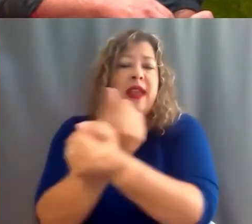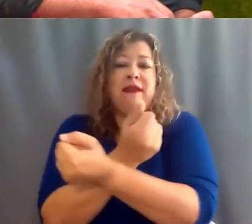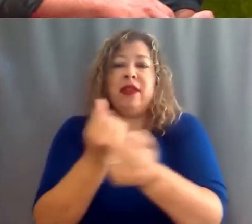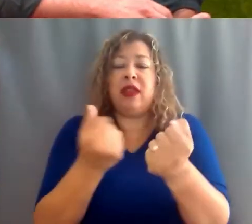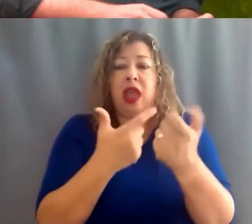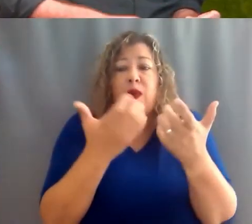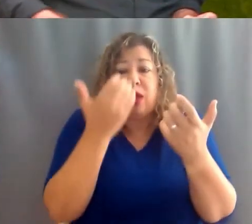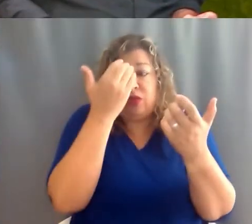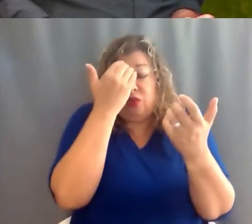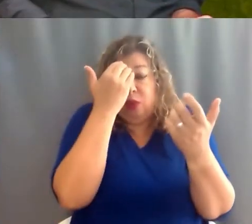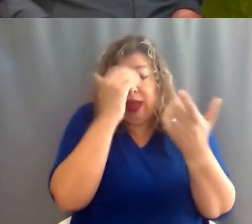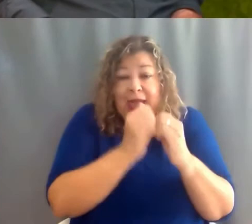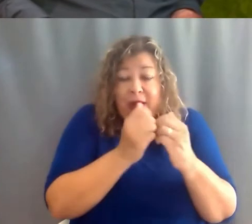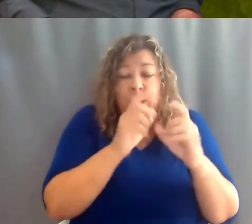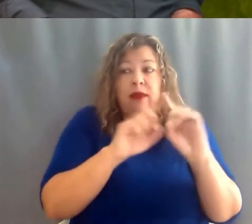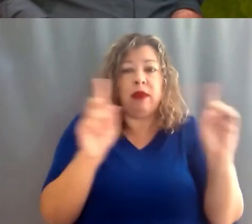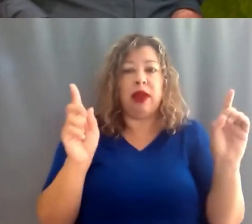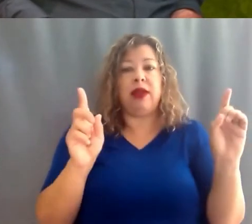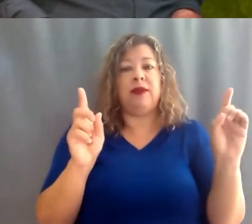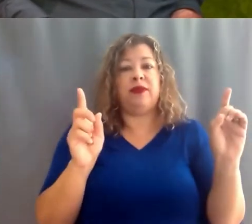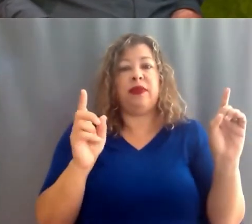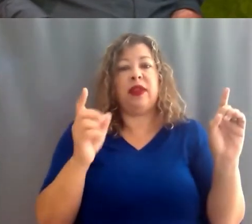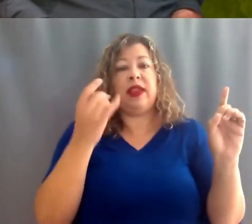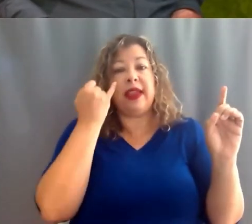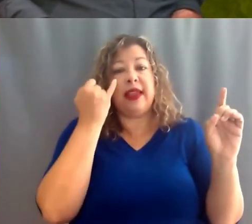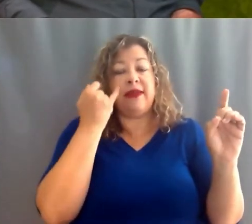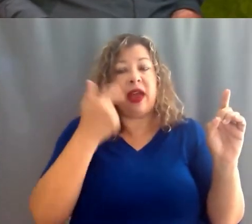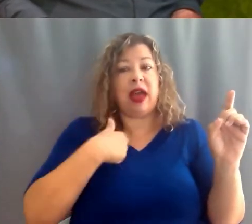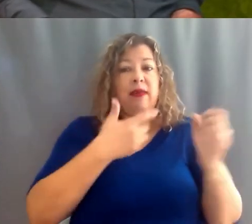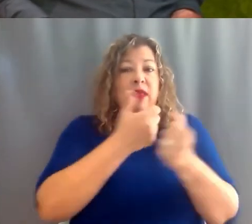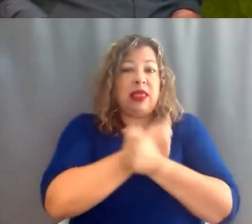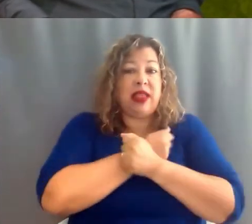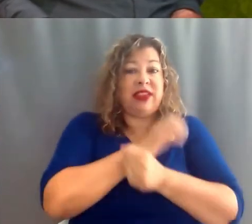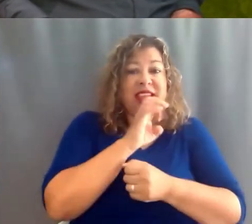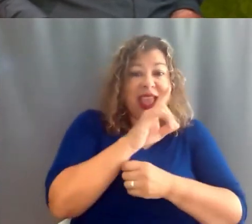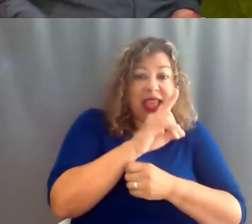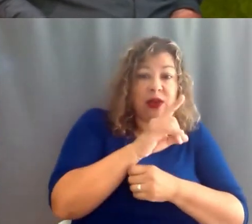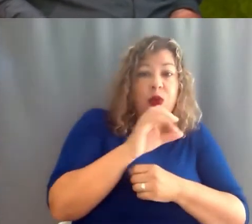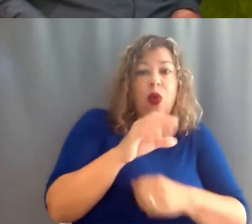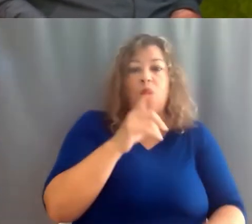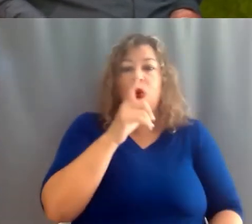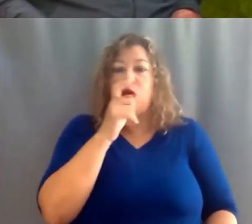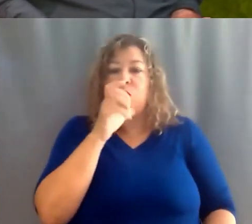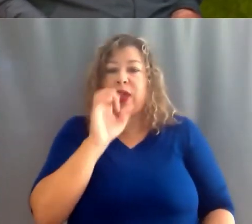But am I loving Ed? Or am I loving who Ed is giving me to love?